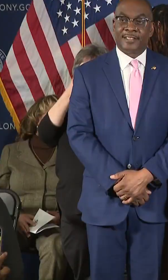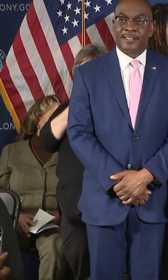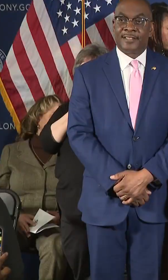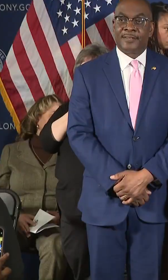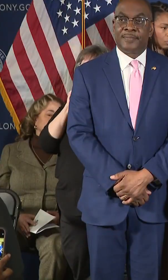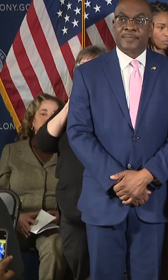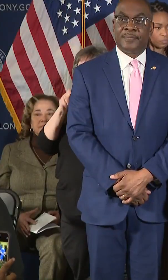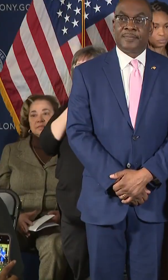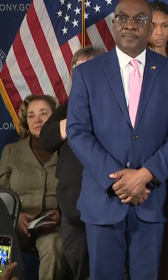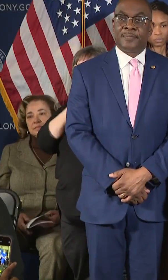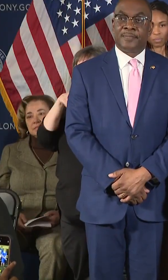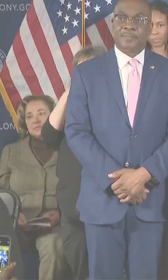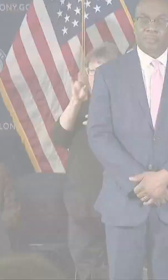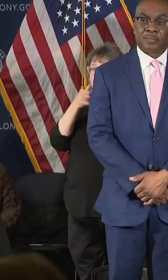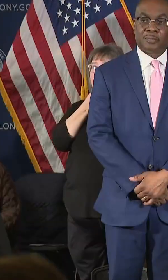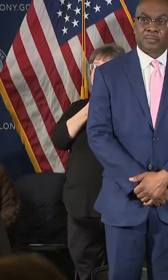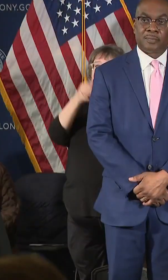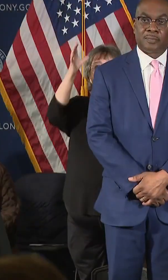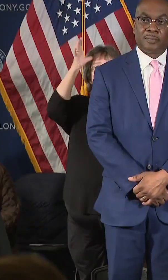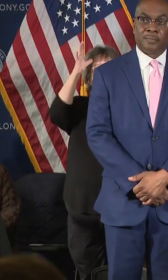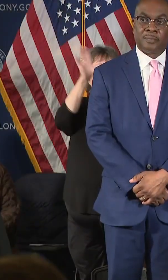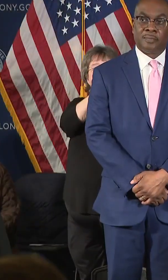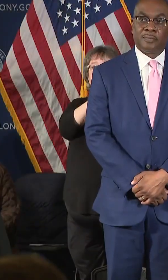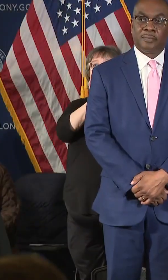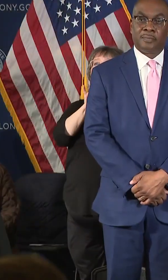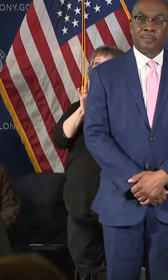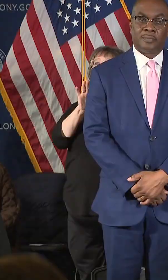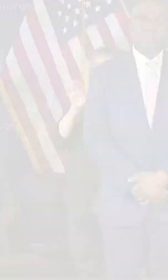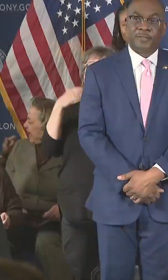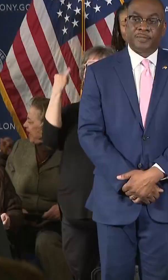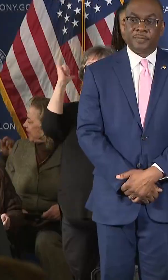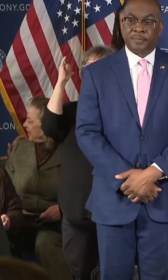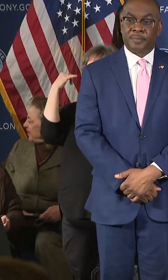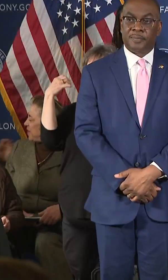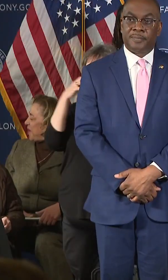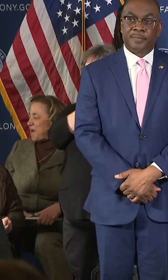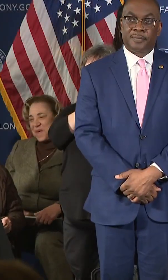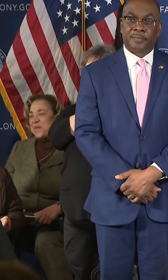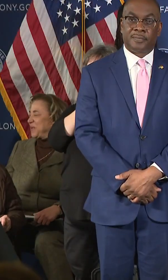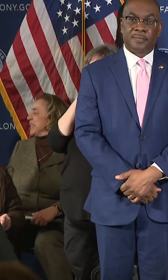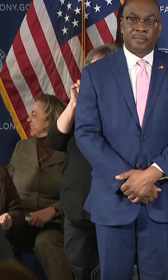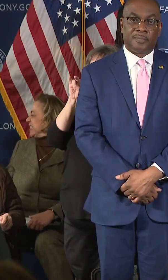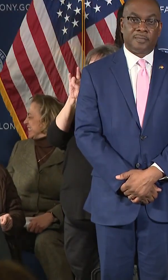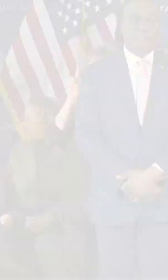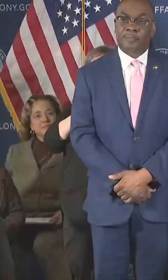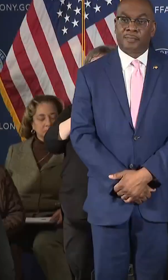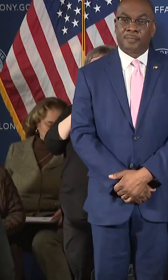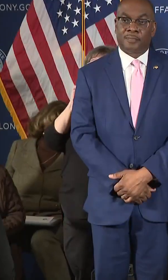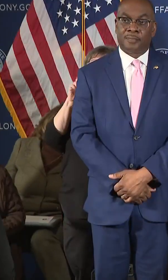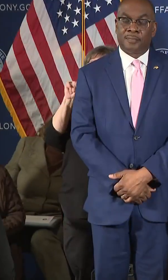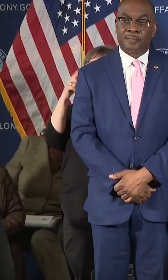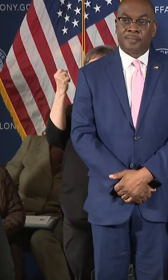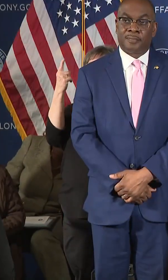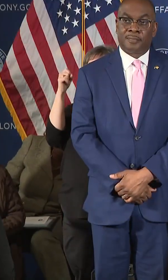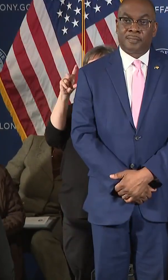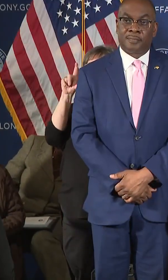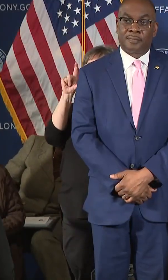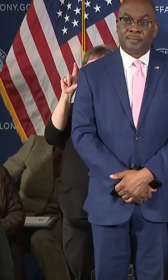Events like this are vital in recognizing and celebrating the invaluable impact that women have made on our society as a whole,